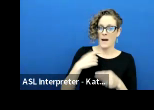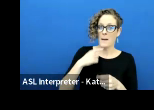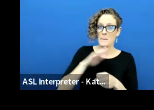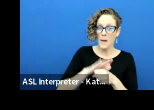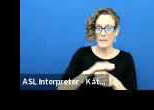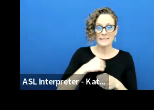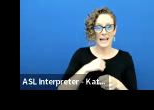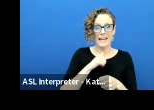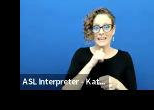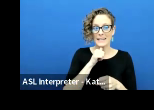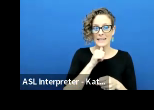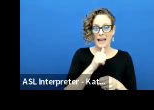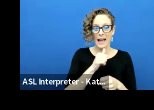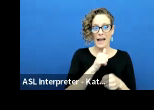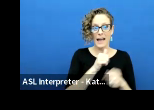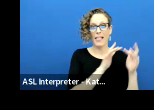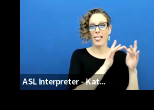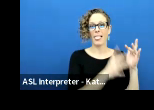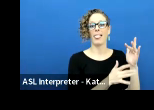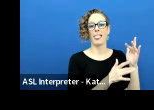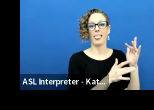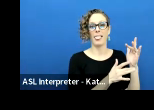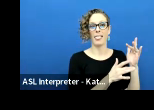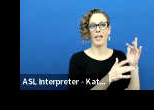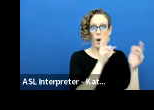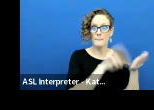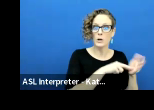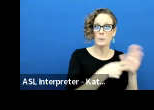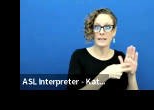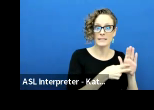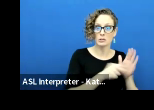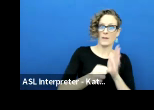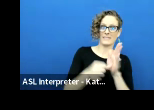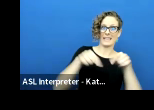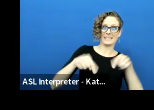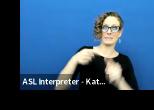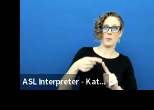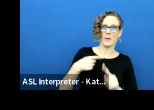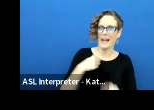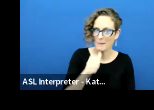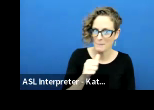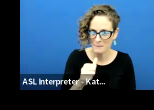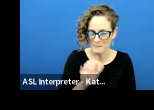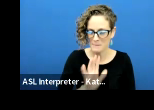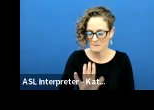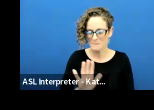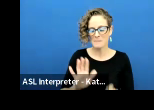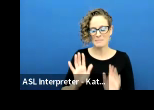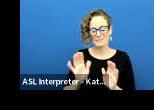from the network just to make emphasize this point but um this is really really an important